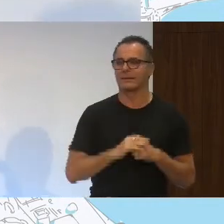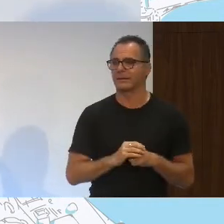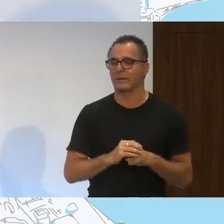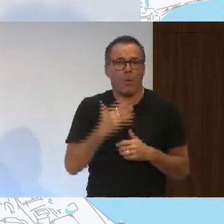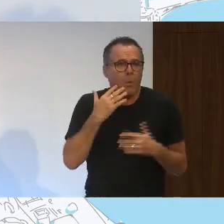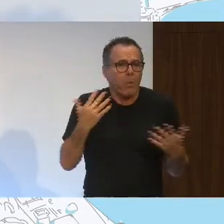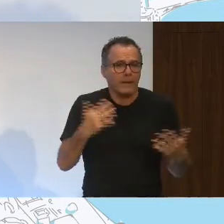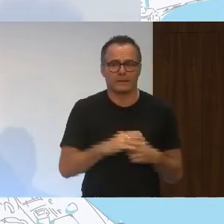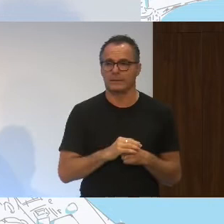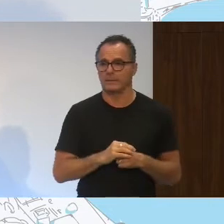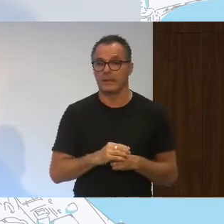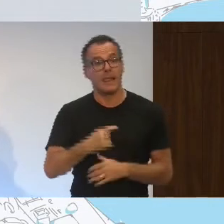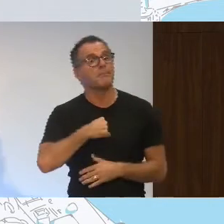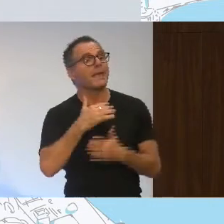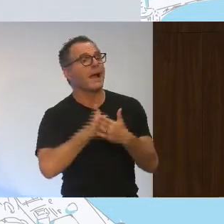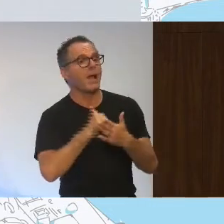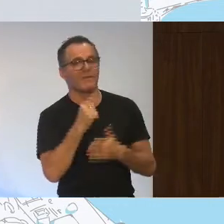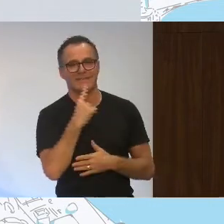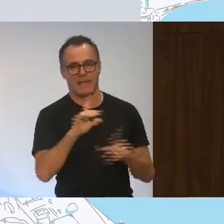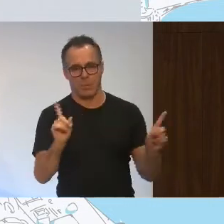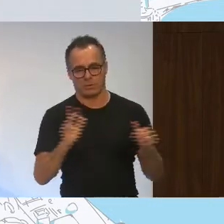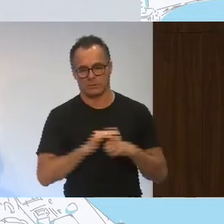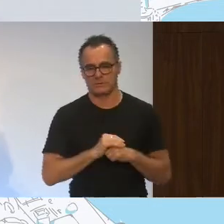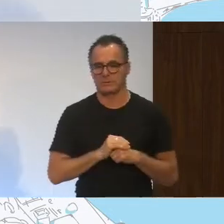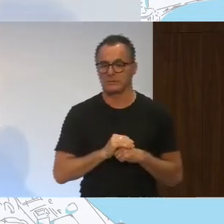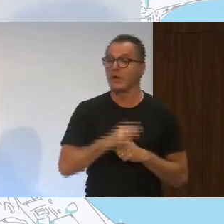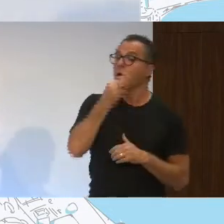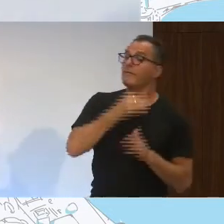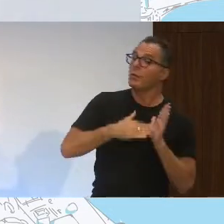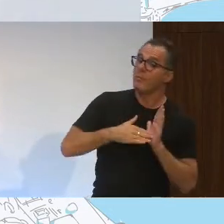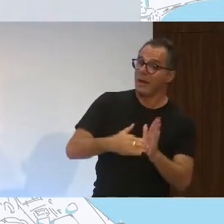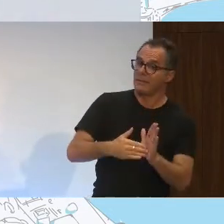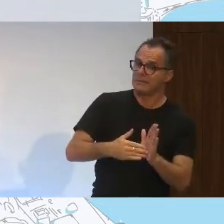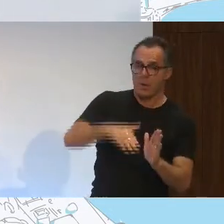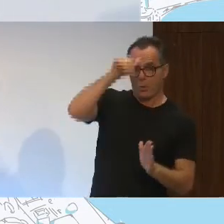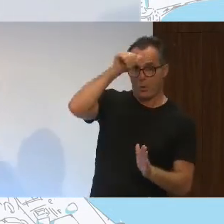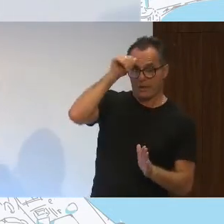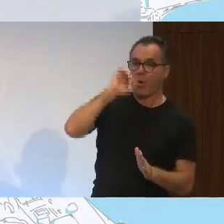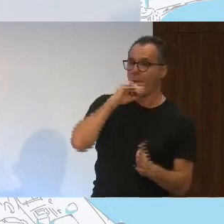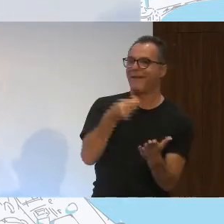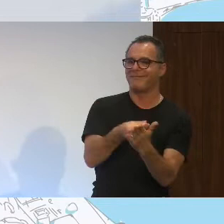One of the things I often say to people is that over the next few months, we know that things are going to get financially very tight for all of us.